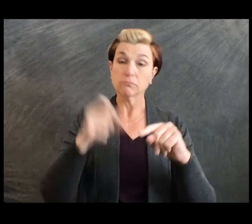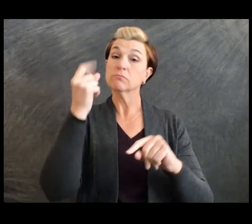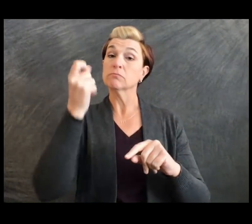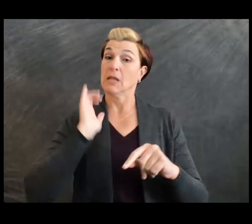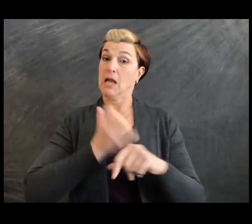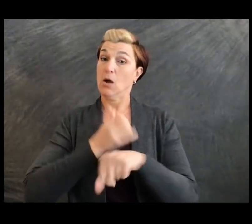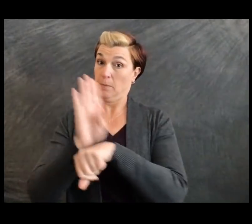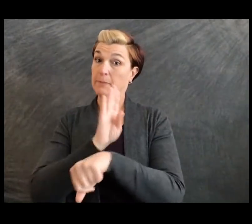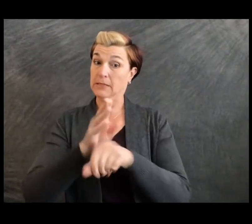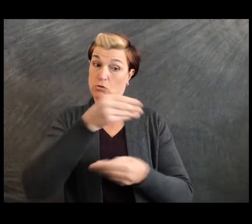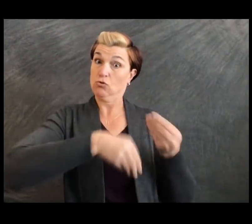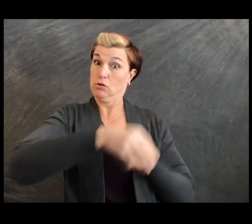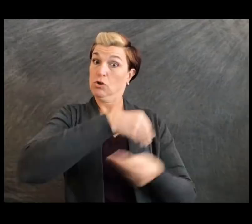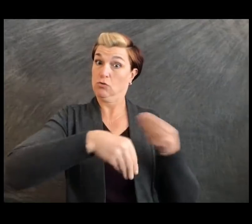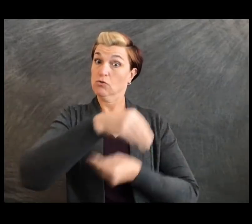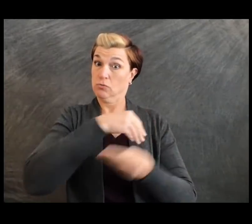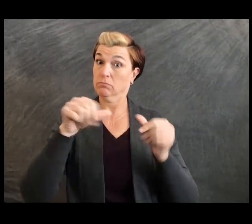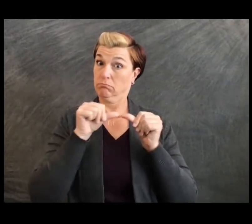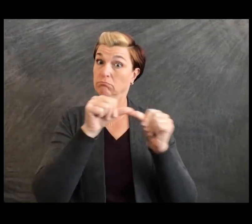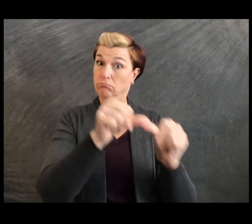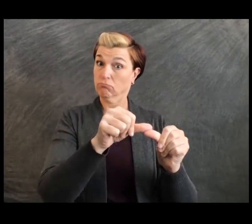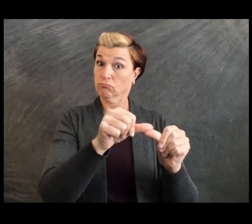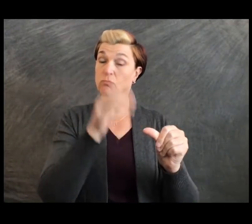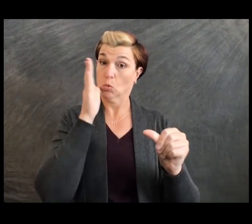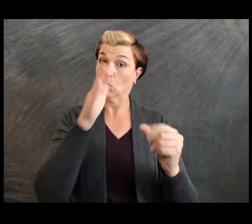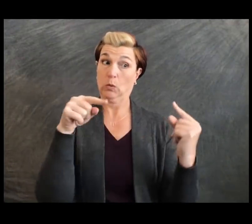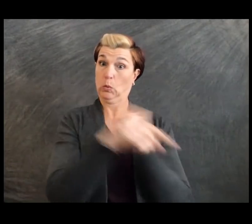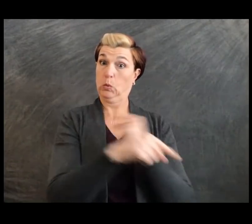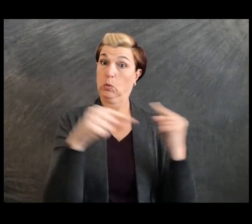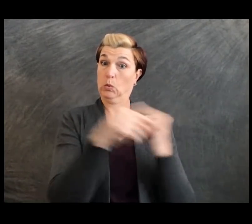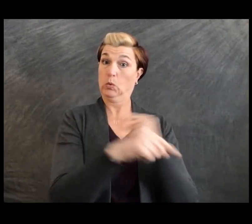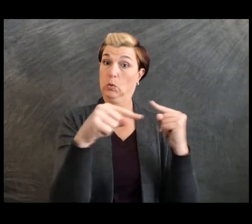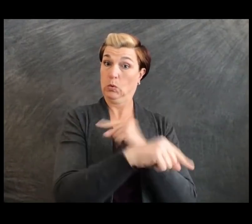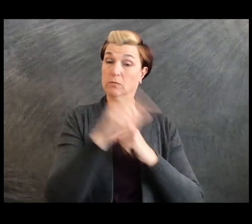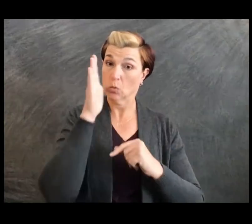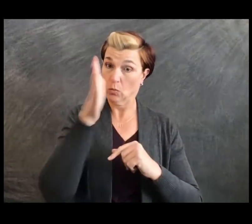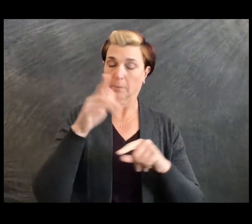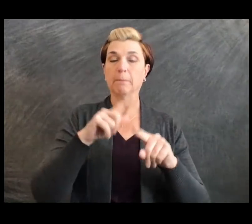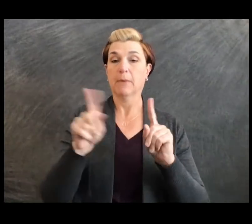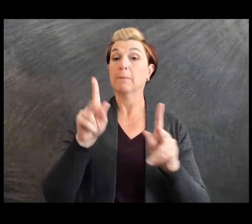had very good talks I've with Prime Minister Trudeau and today this morning